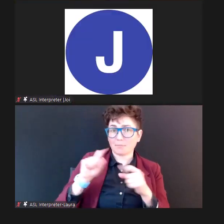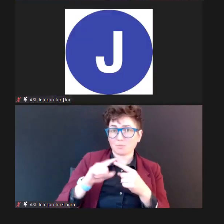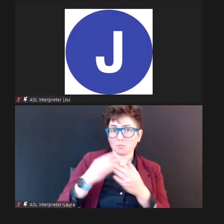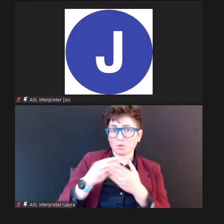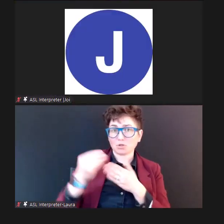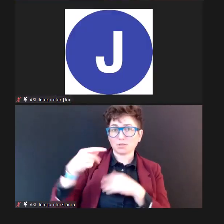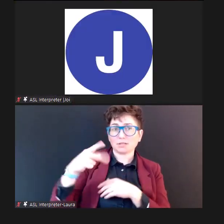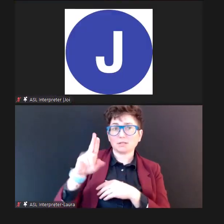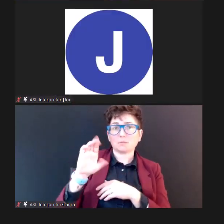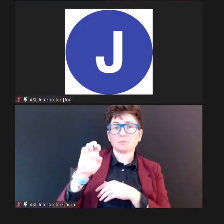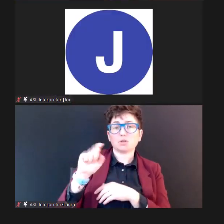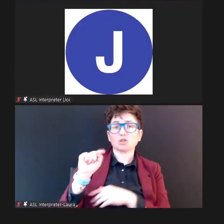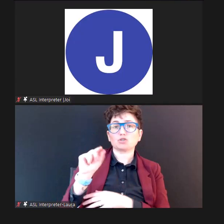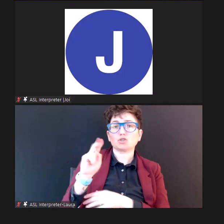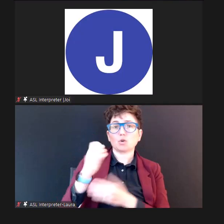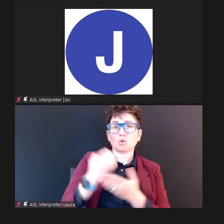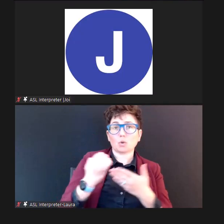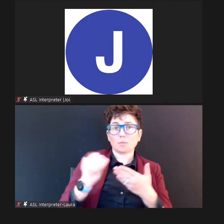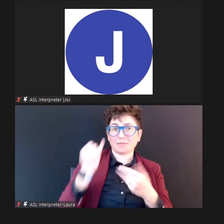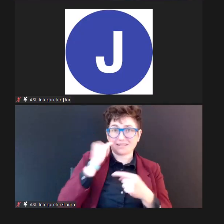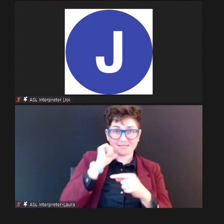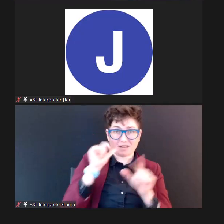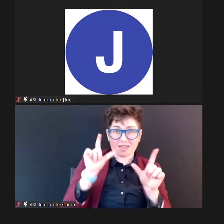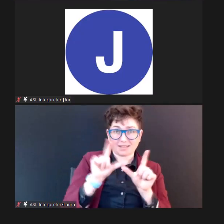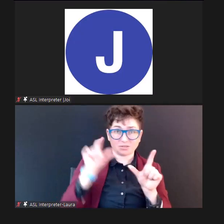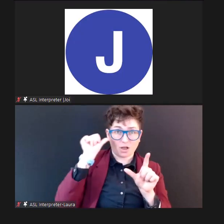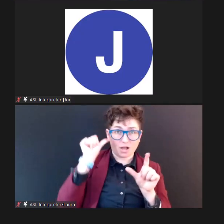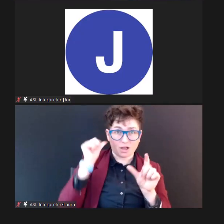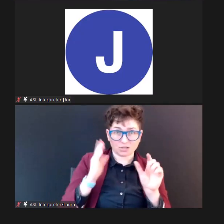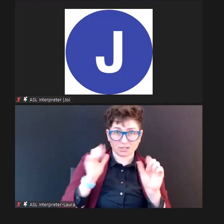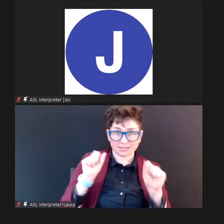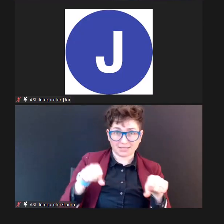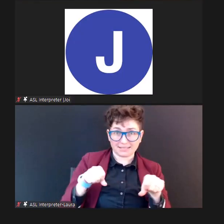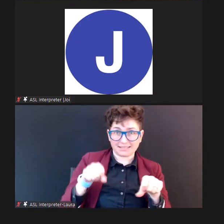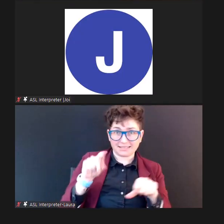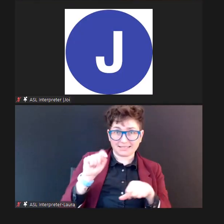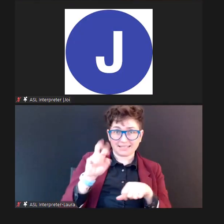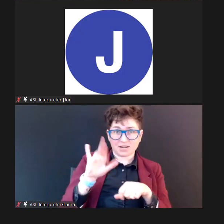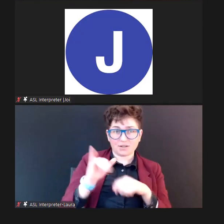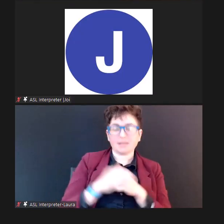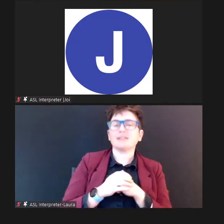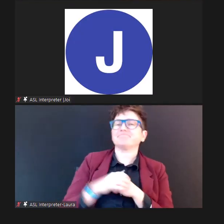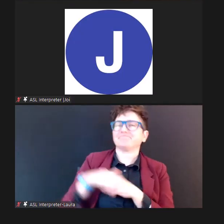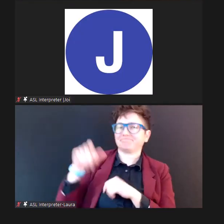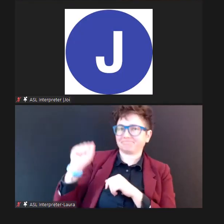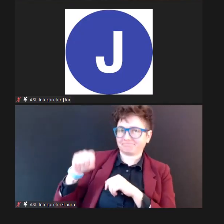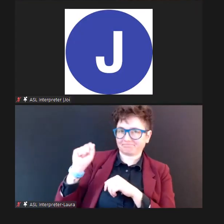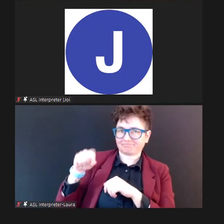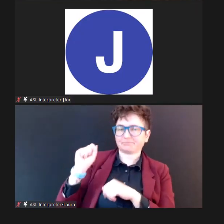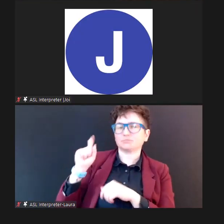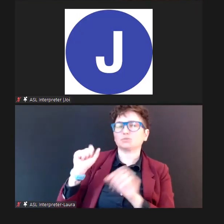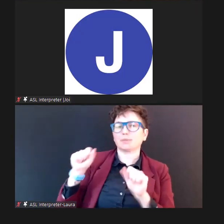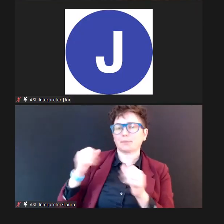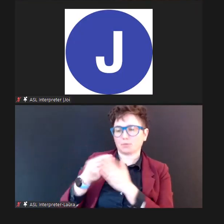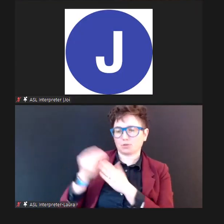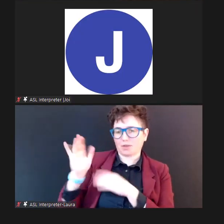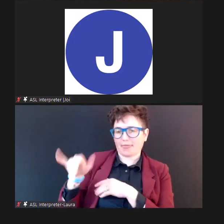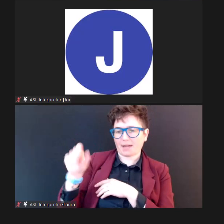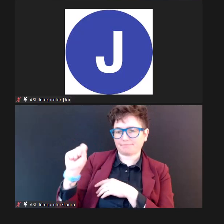equipment if we're not a licensed audiologist Terry yeah absolutely you